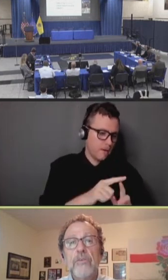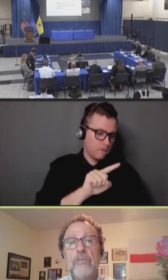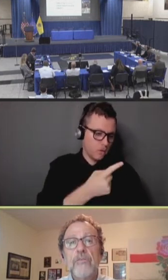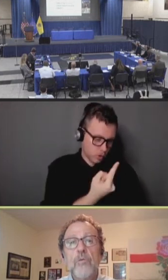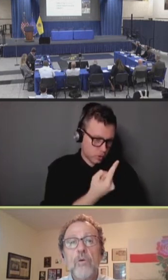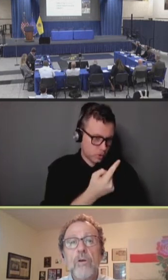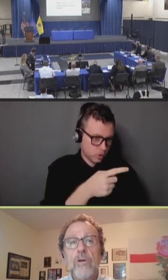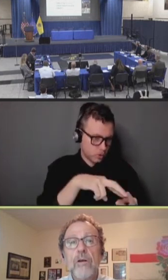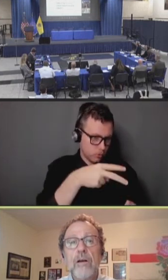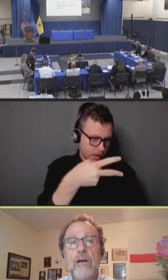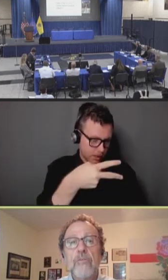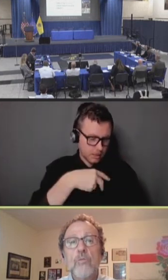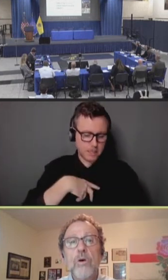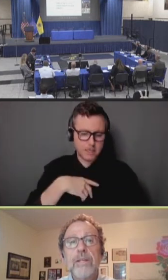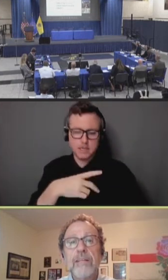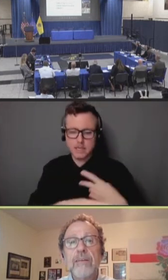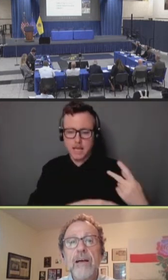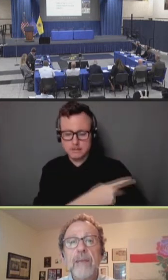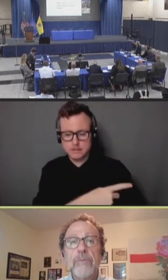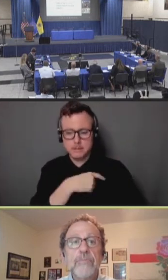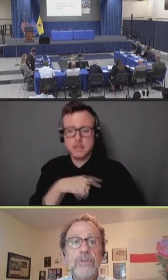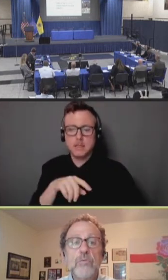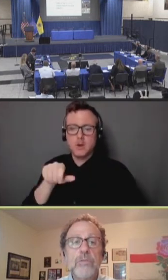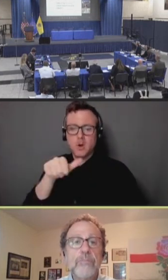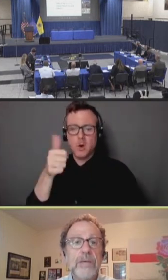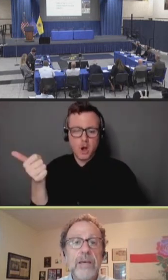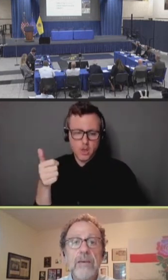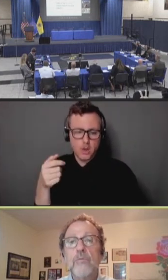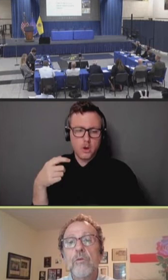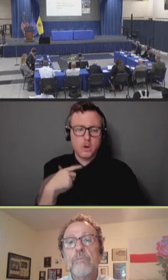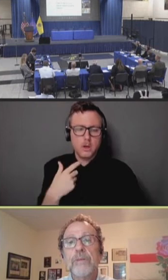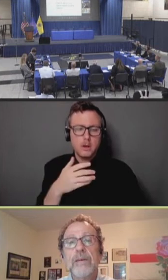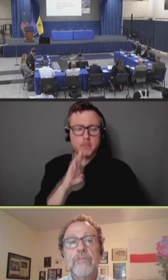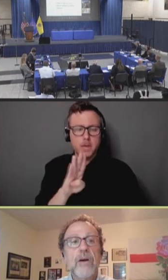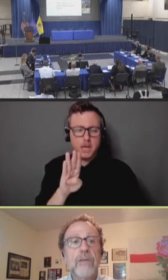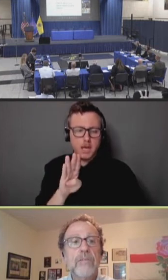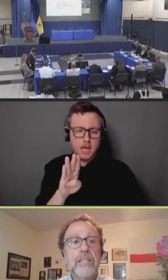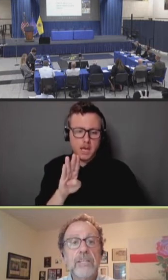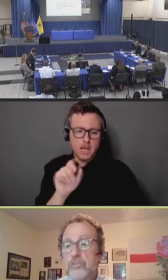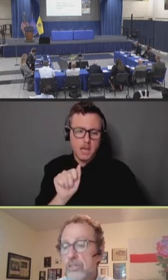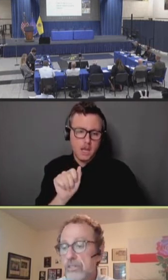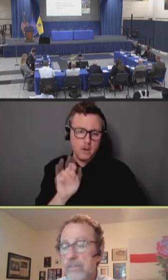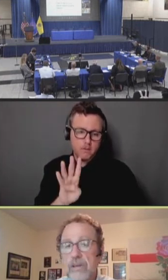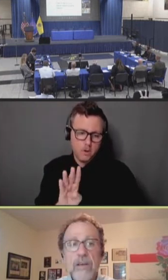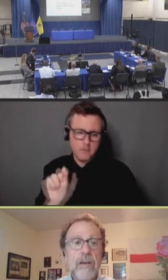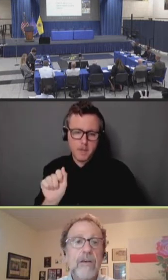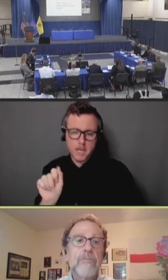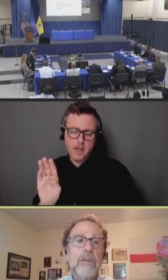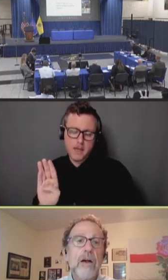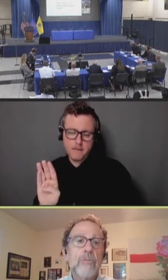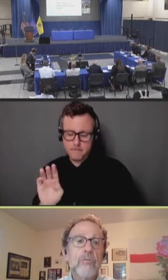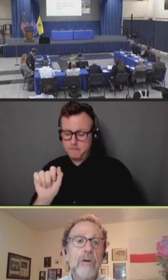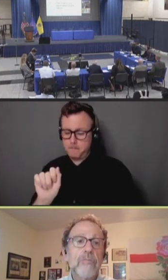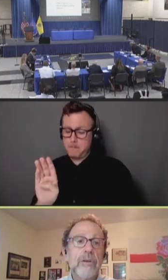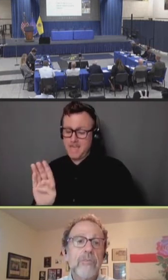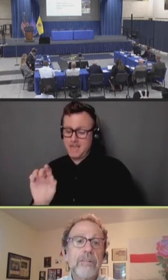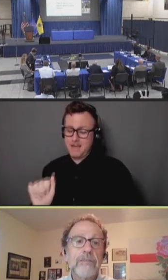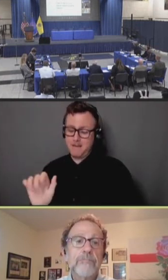other for -- other one in common between the BA.4 and BA.5 lineages of the Omicron variant.